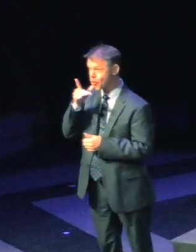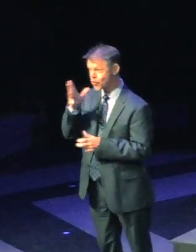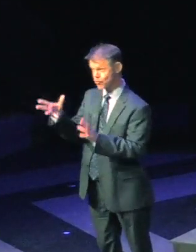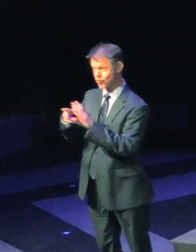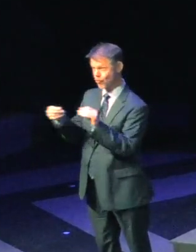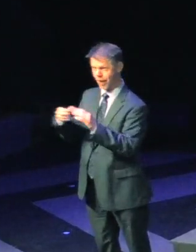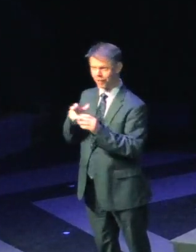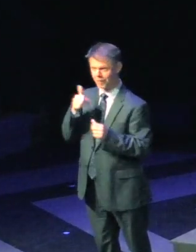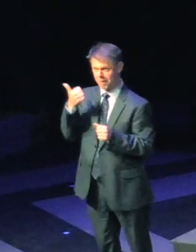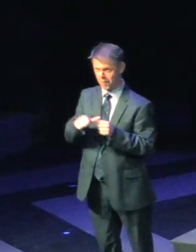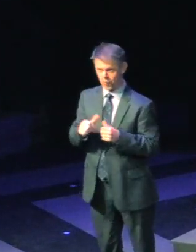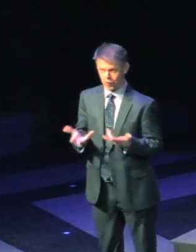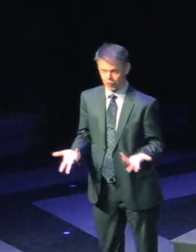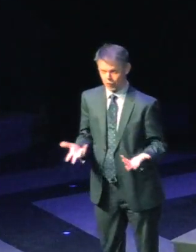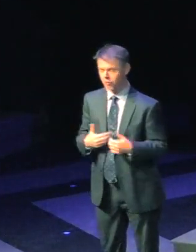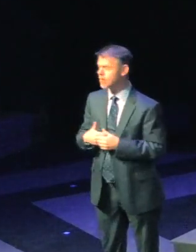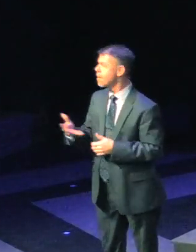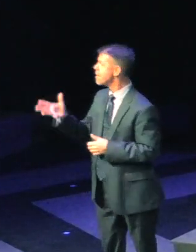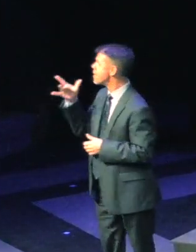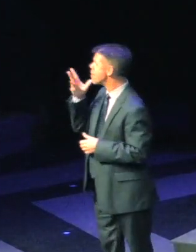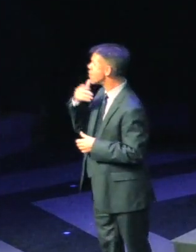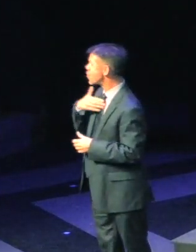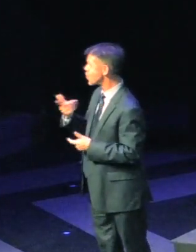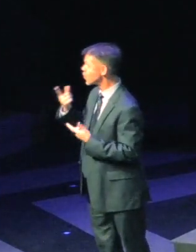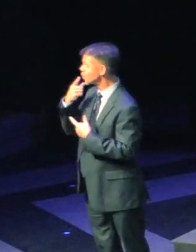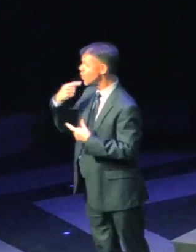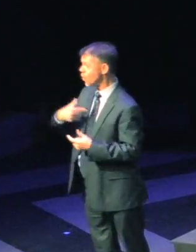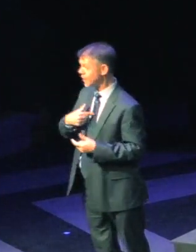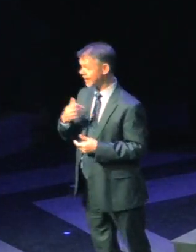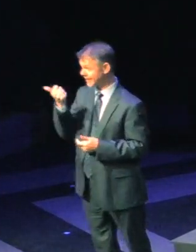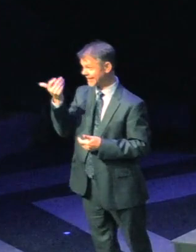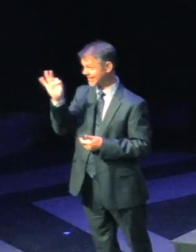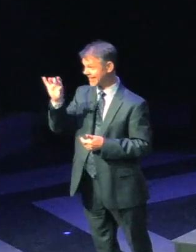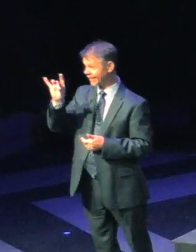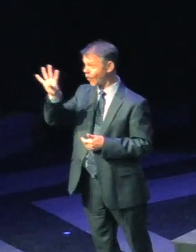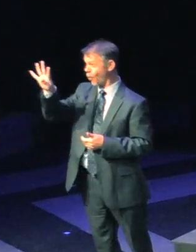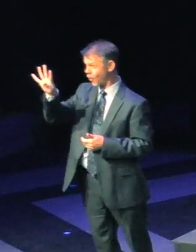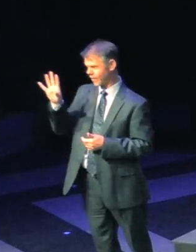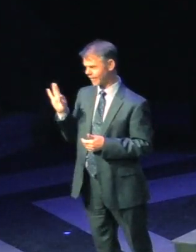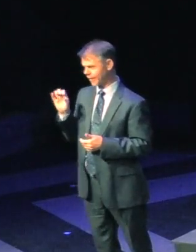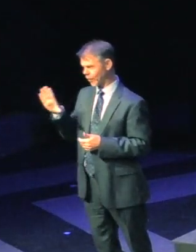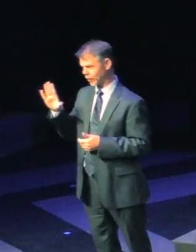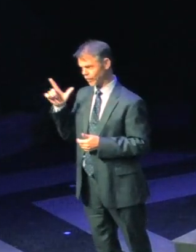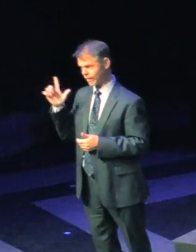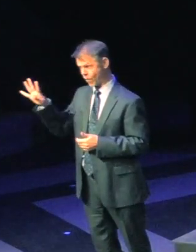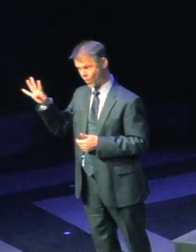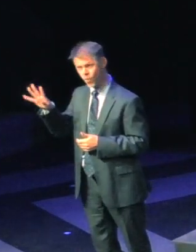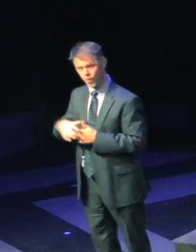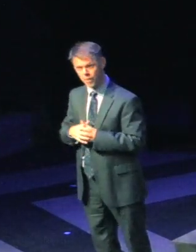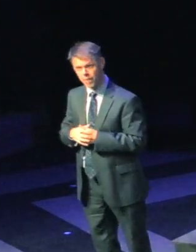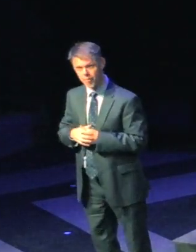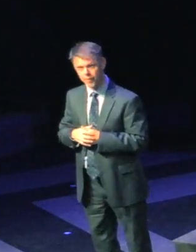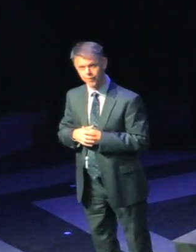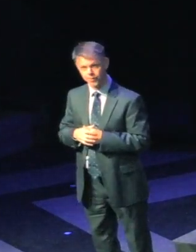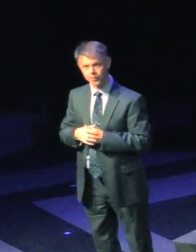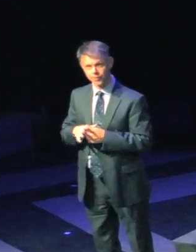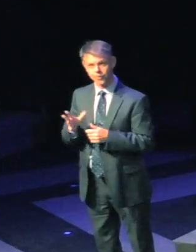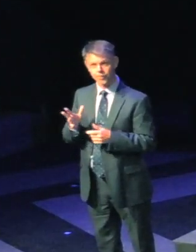any of this that in February 24th 1984 um as a student athlete I was I was traveling back with